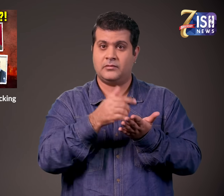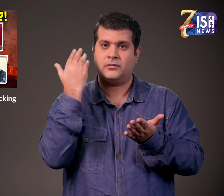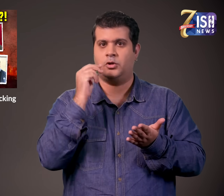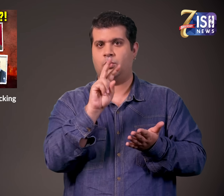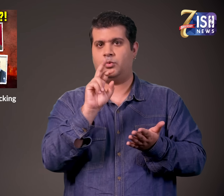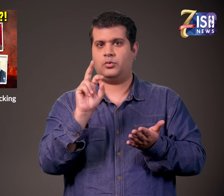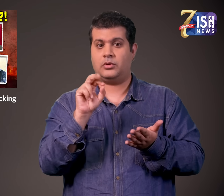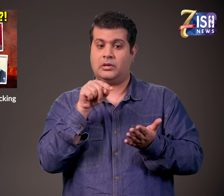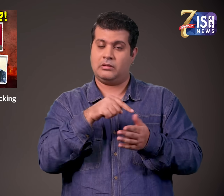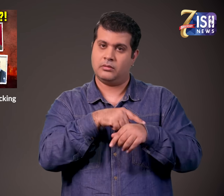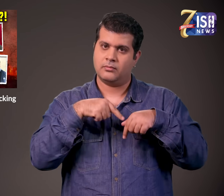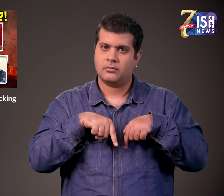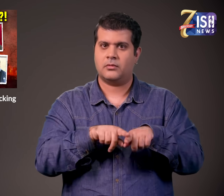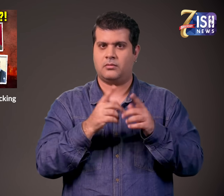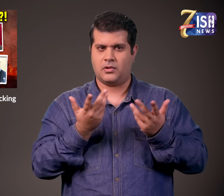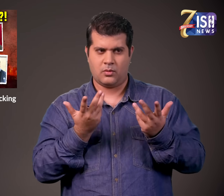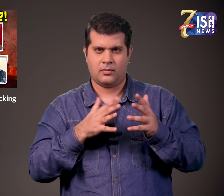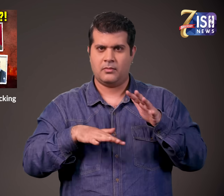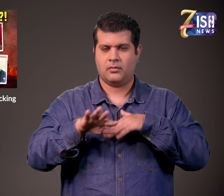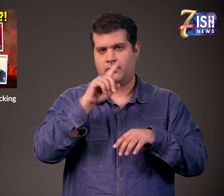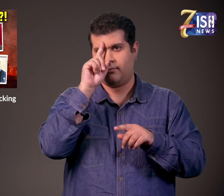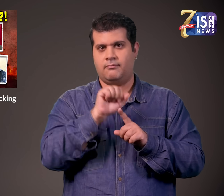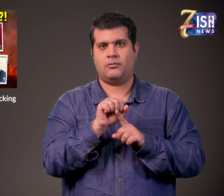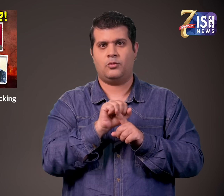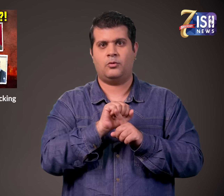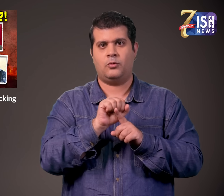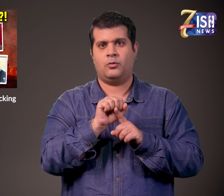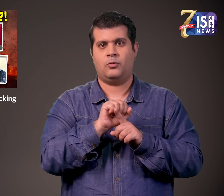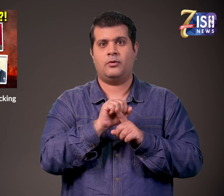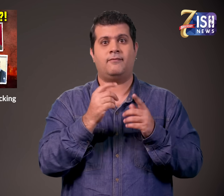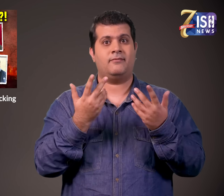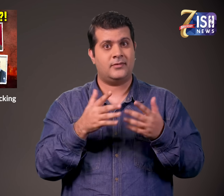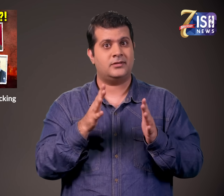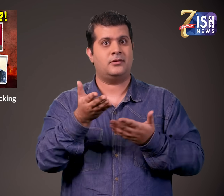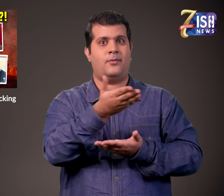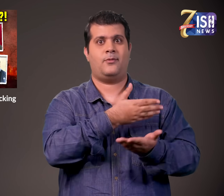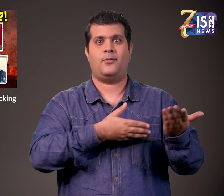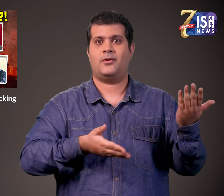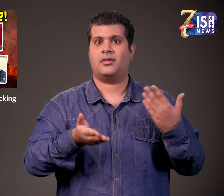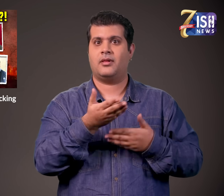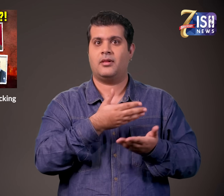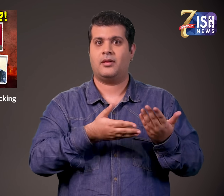This started in 2020 and gradually they were brainwashed